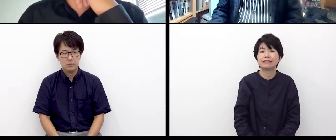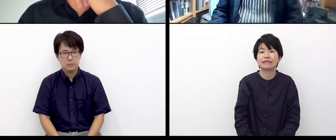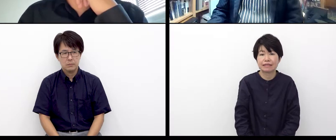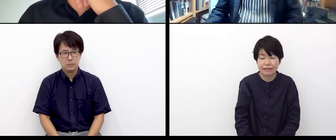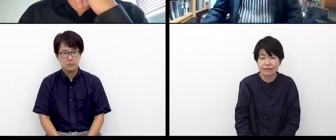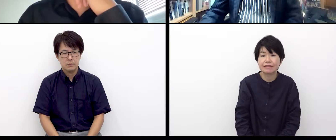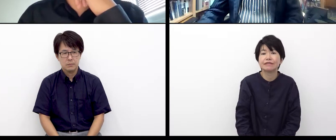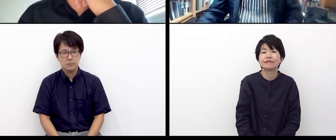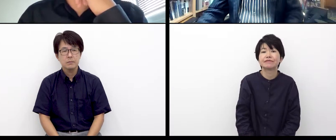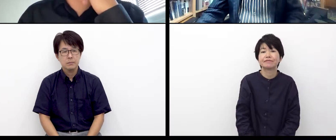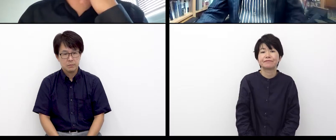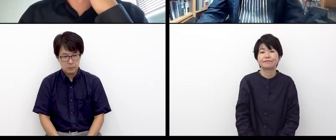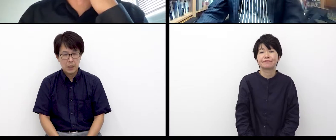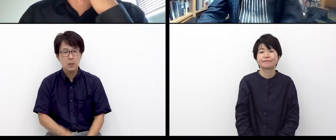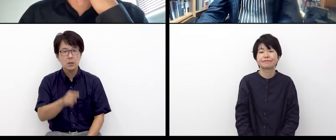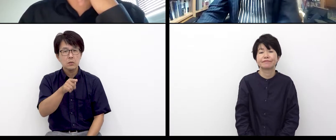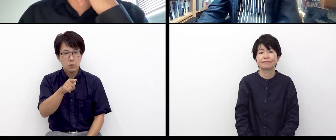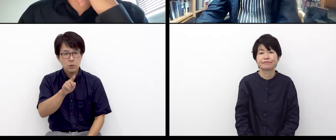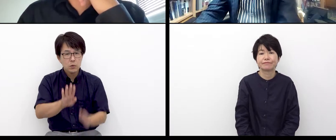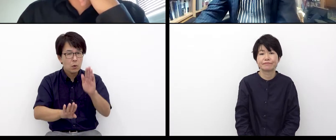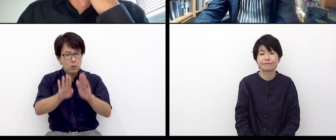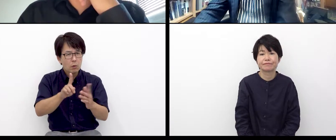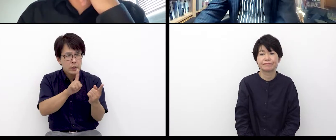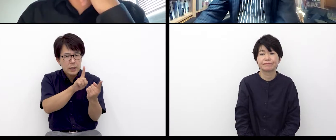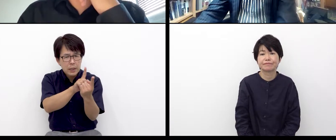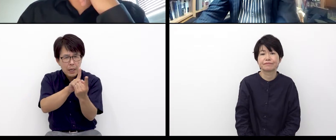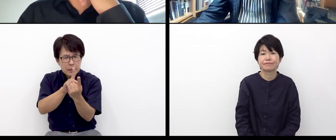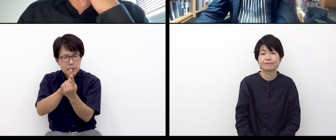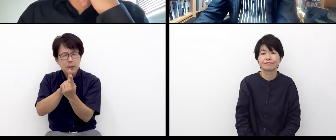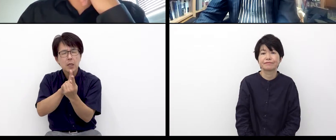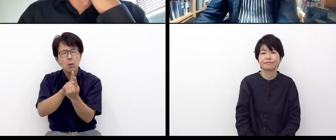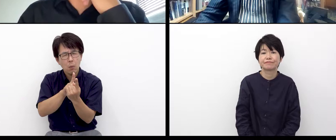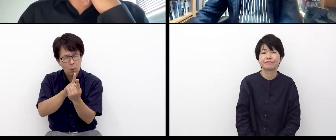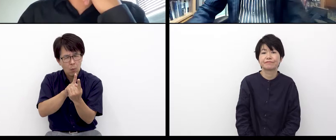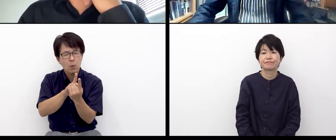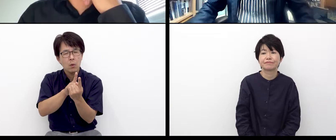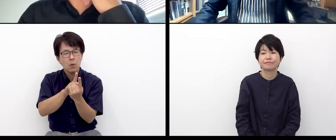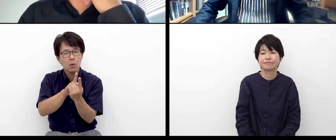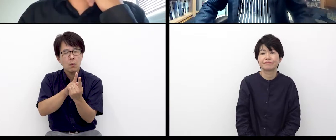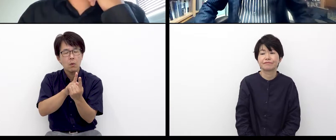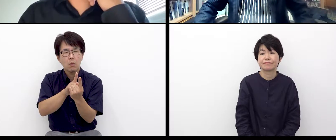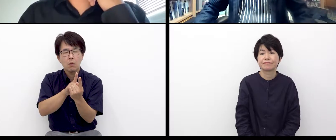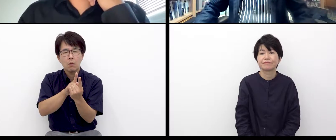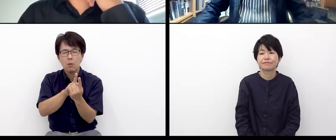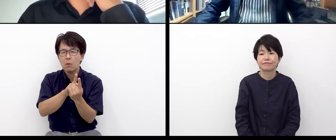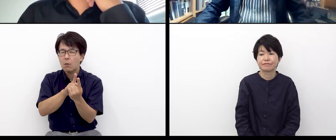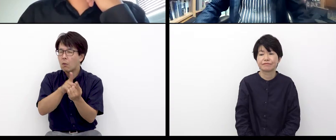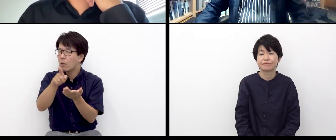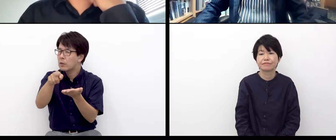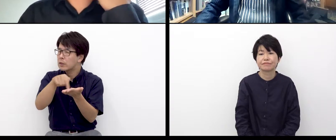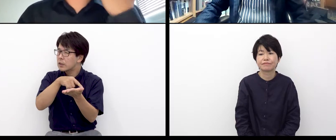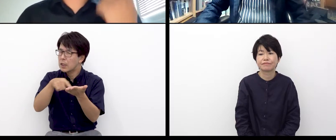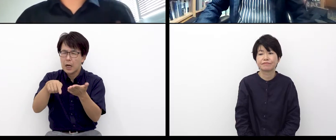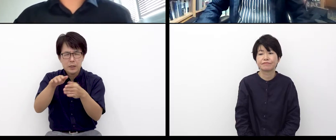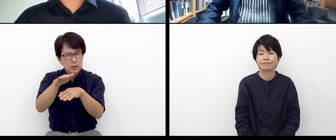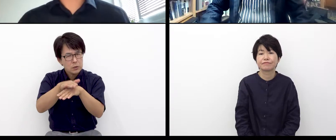Against this situation,